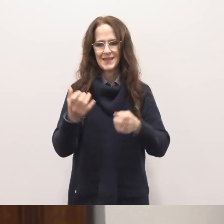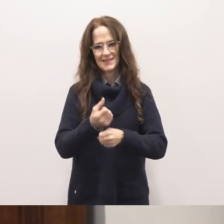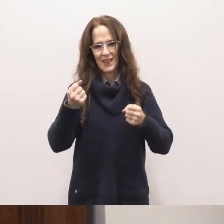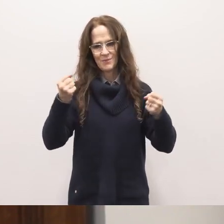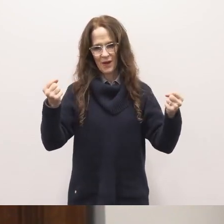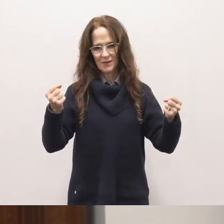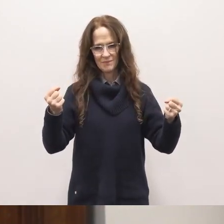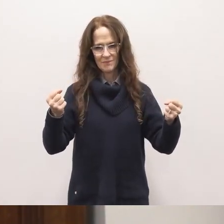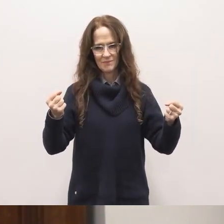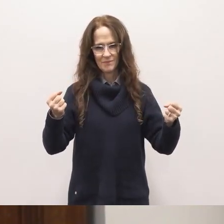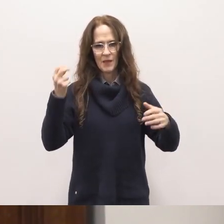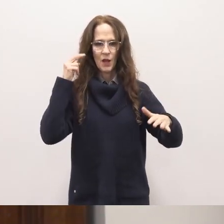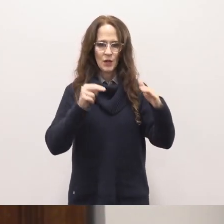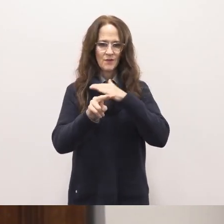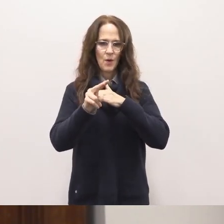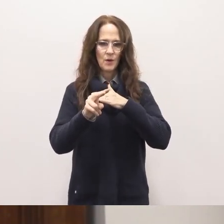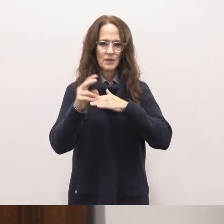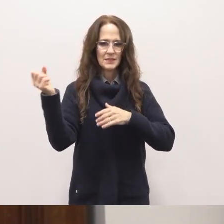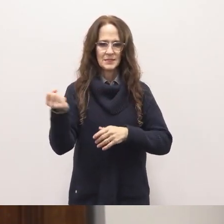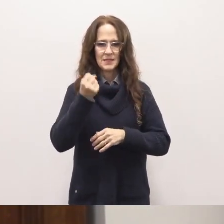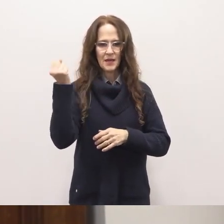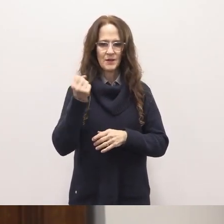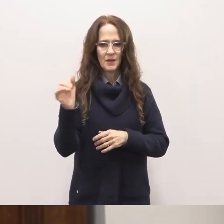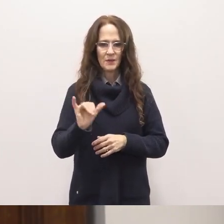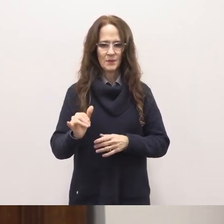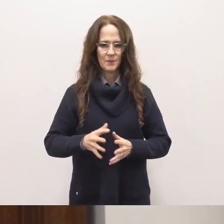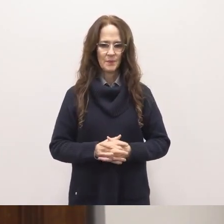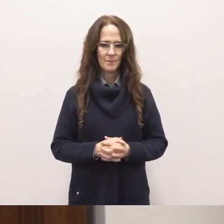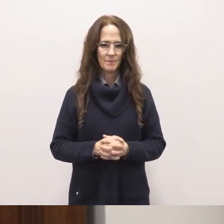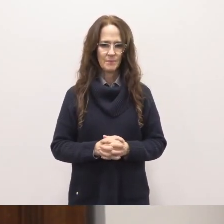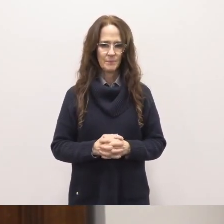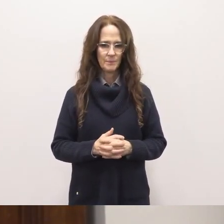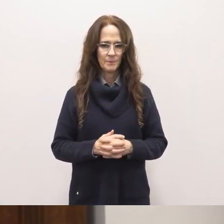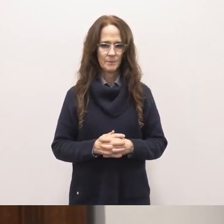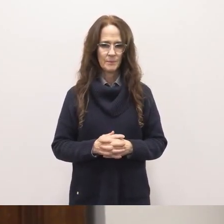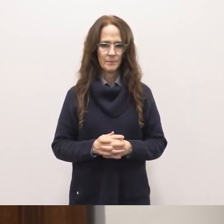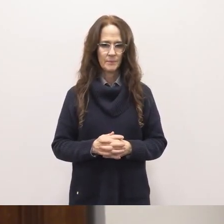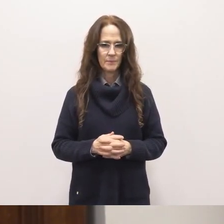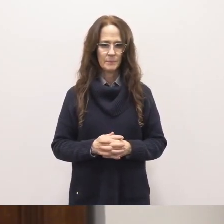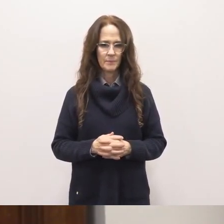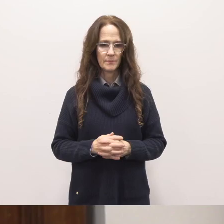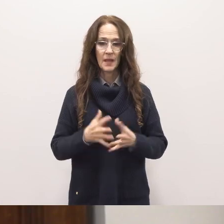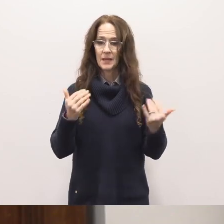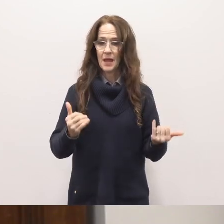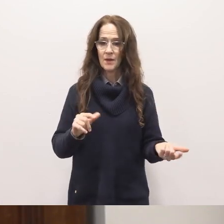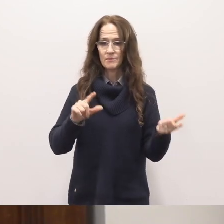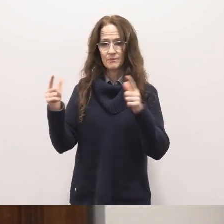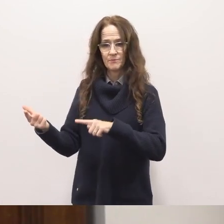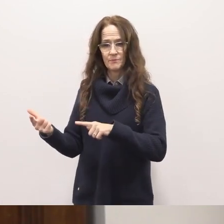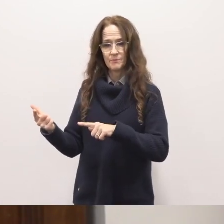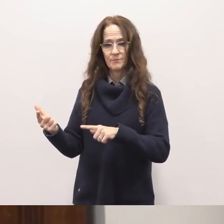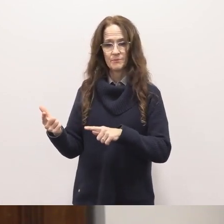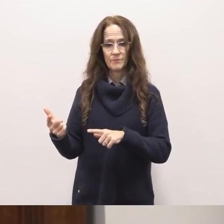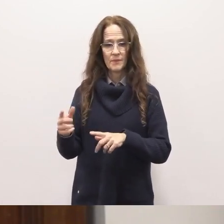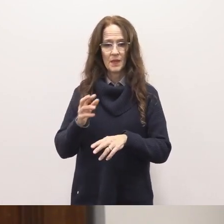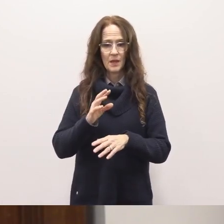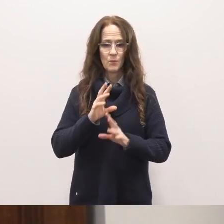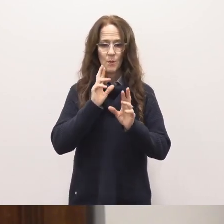So I'm looking forward to Saturday as well. So now we're at the report of our superintendent.